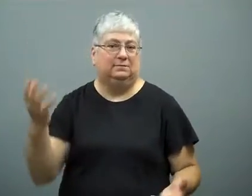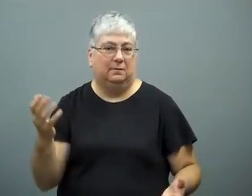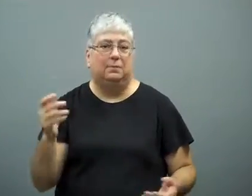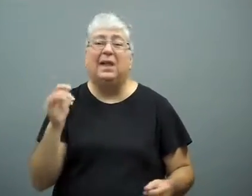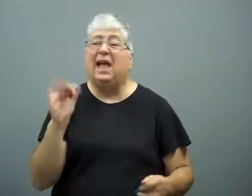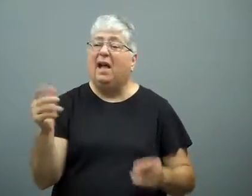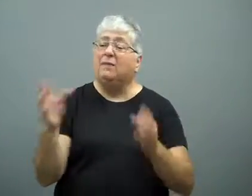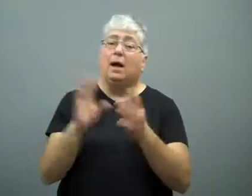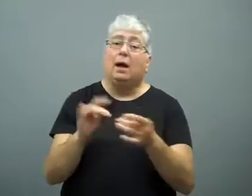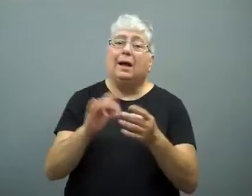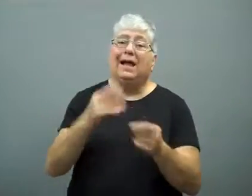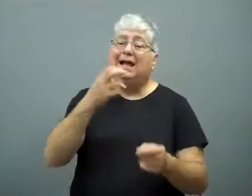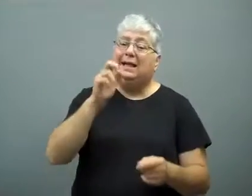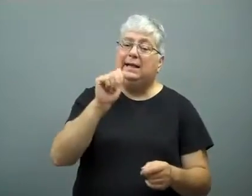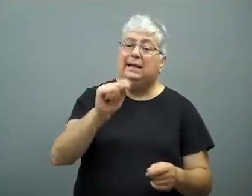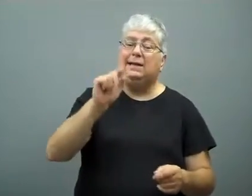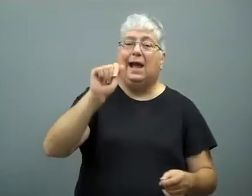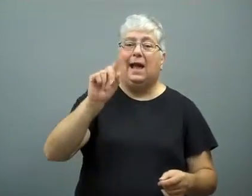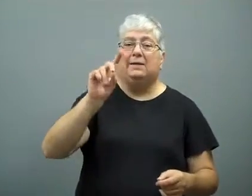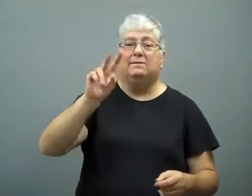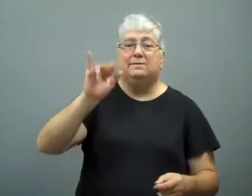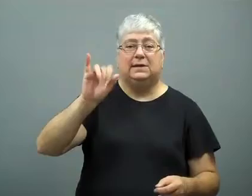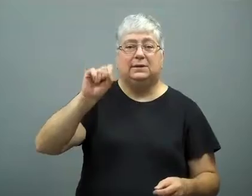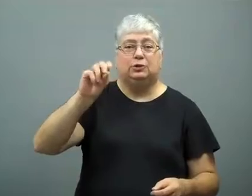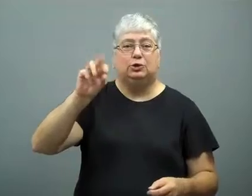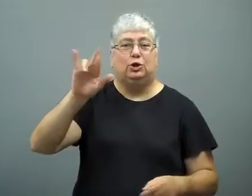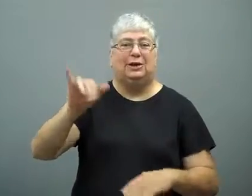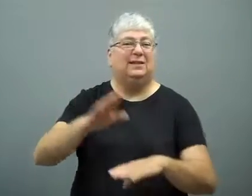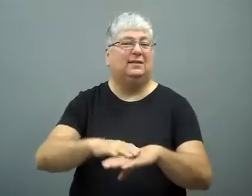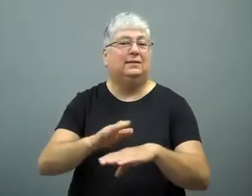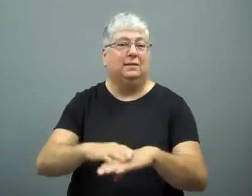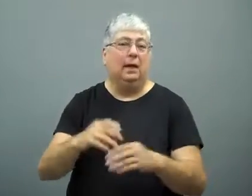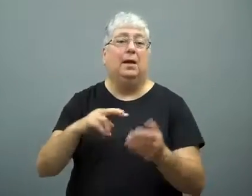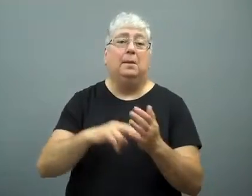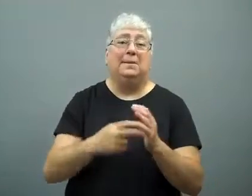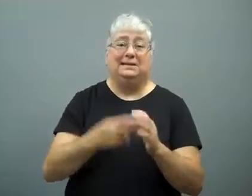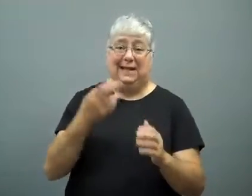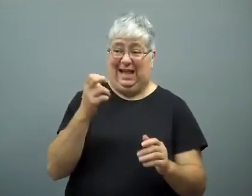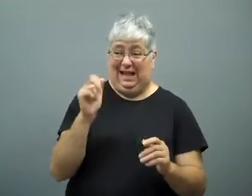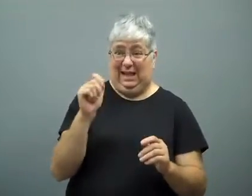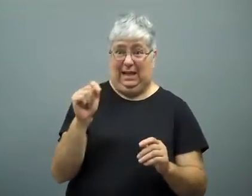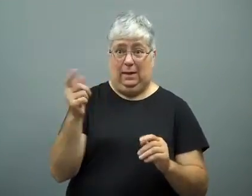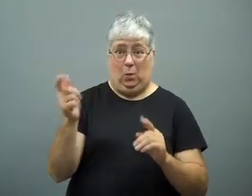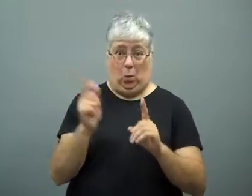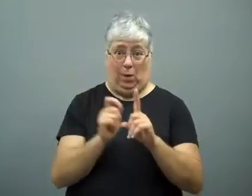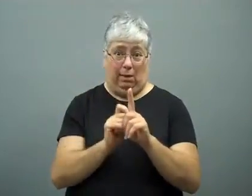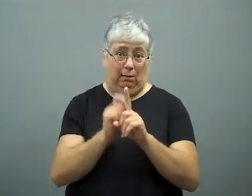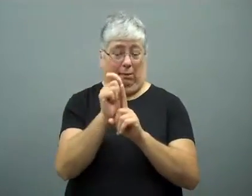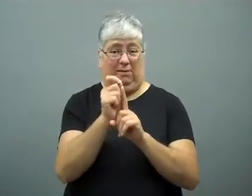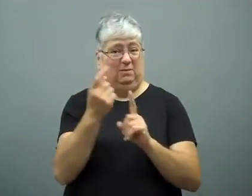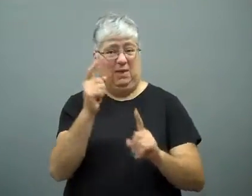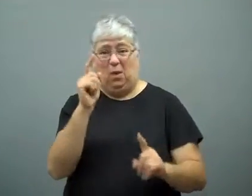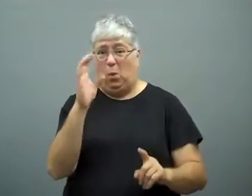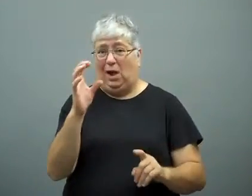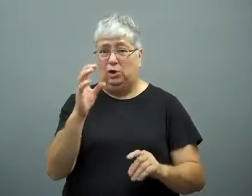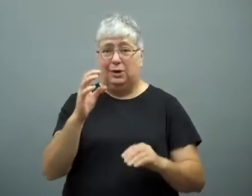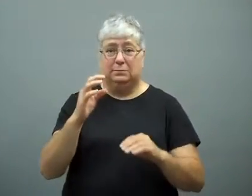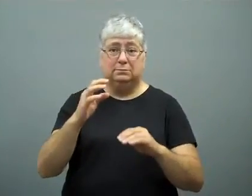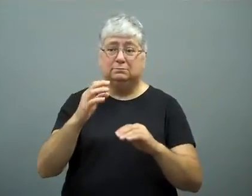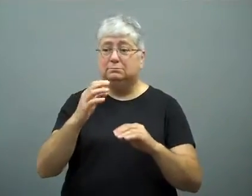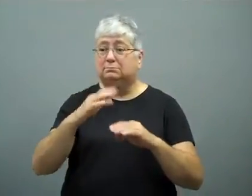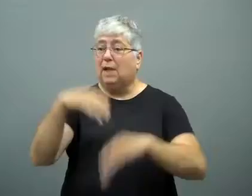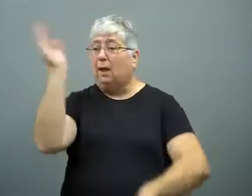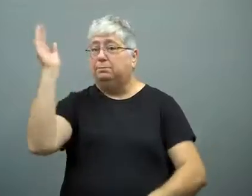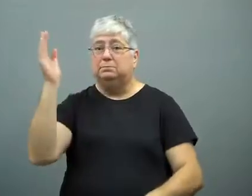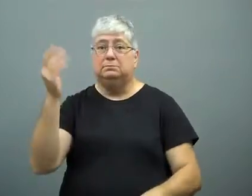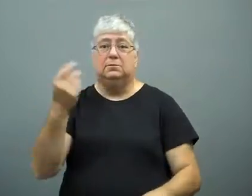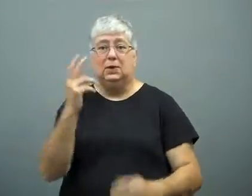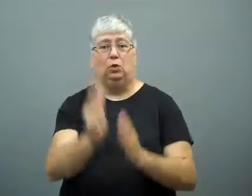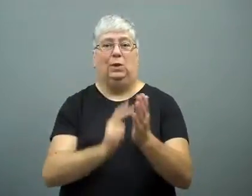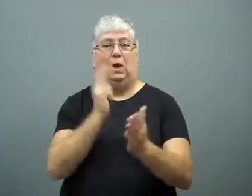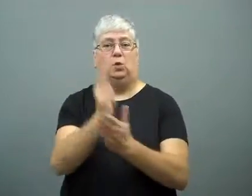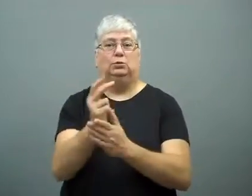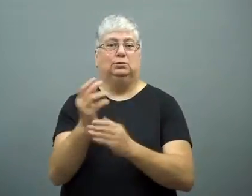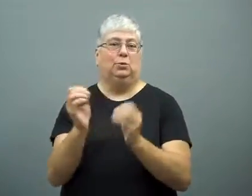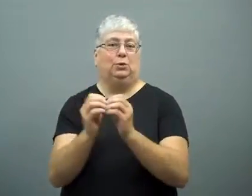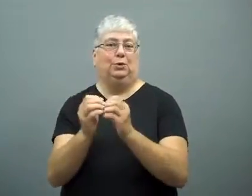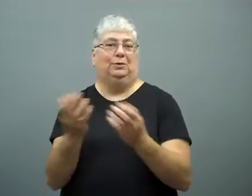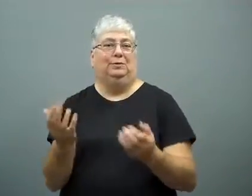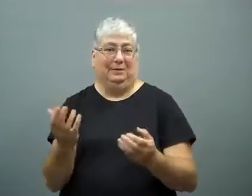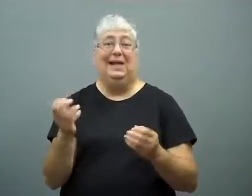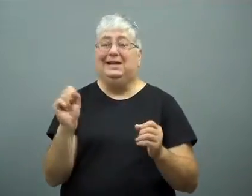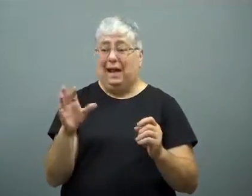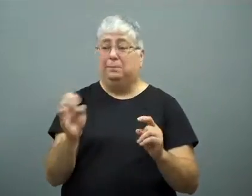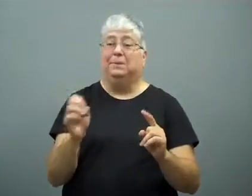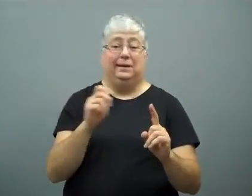The phrase, "Heat Avisory" means